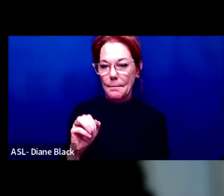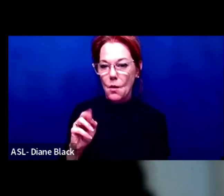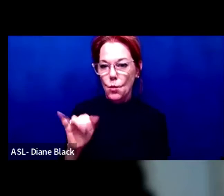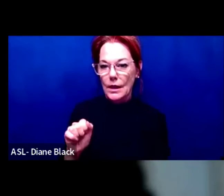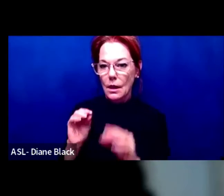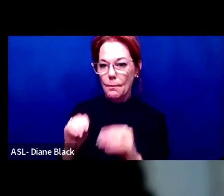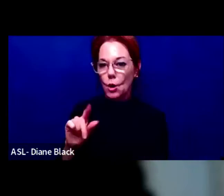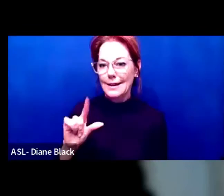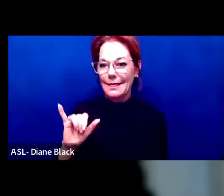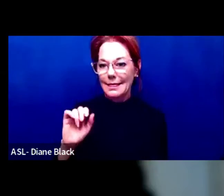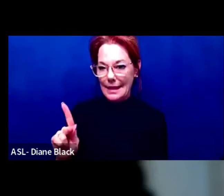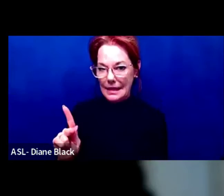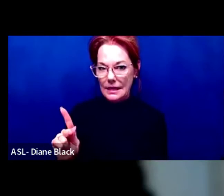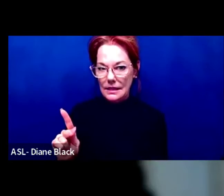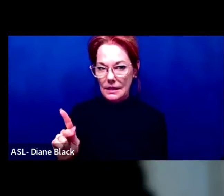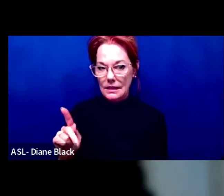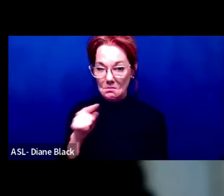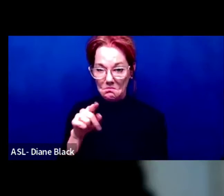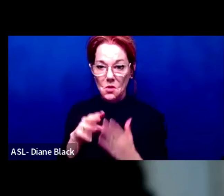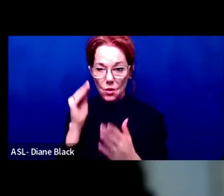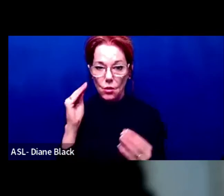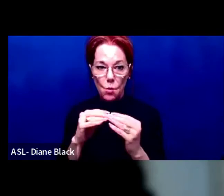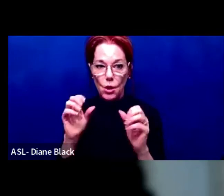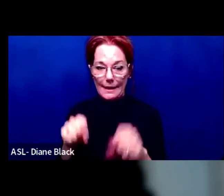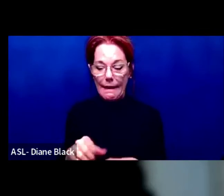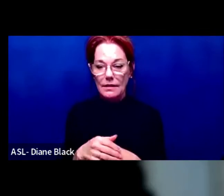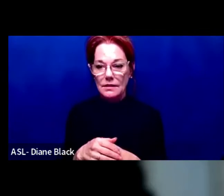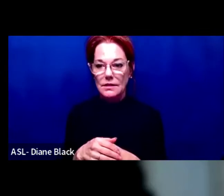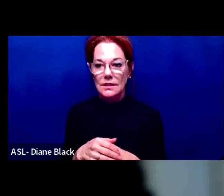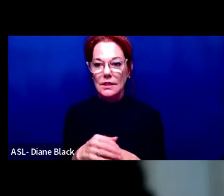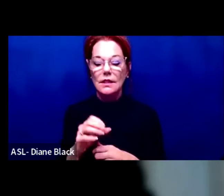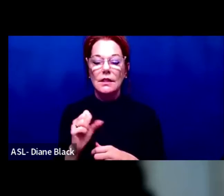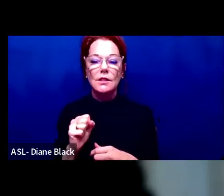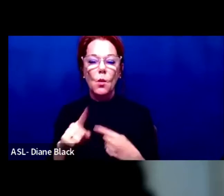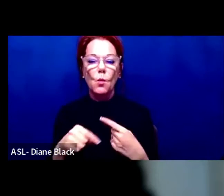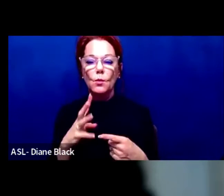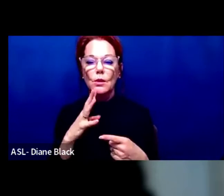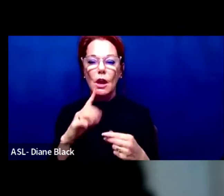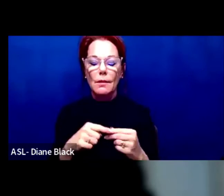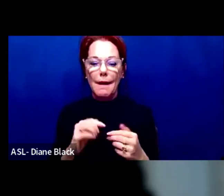do think that that is exactly what people when we're talking about how you differentiate, it's very hard to differentiate